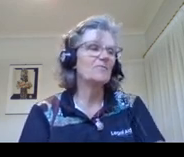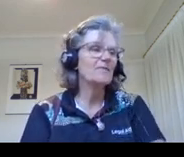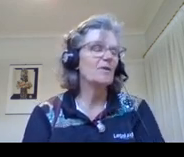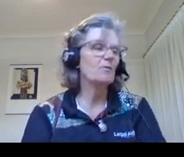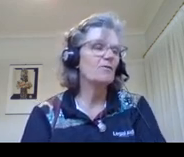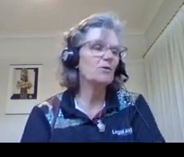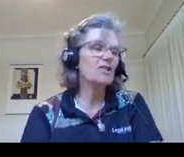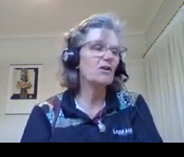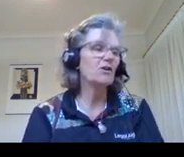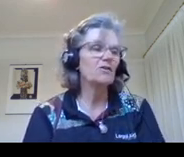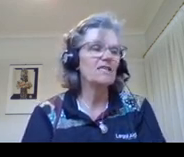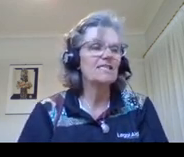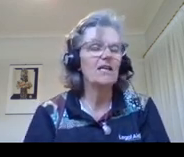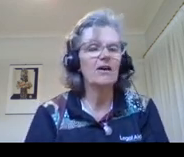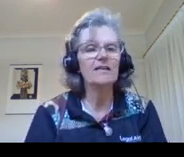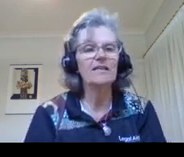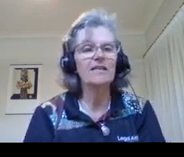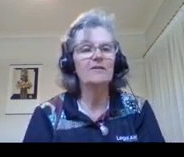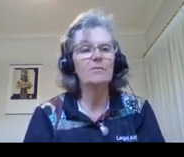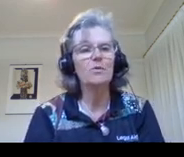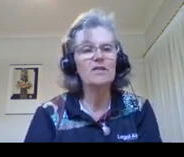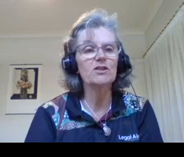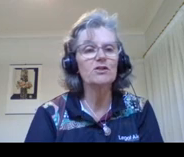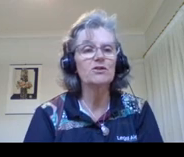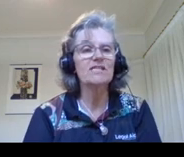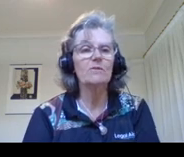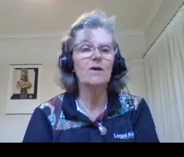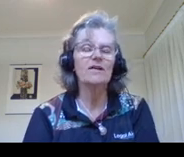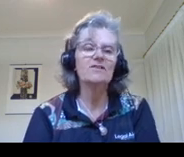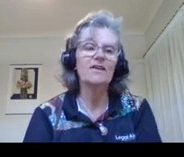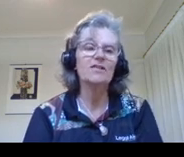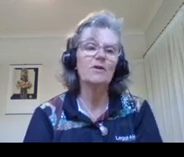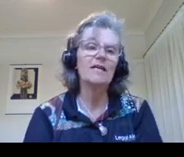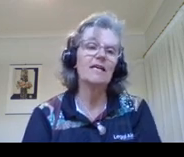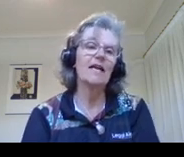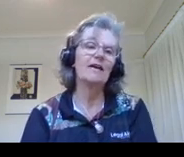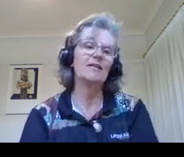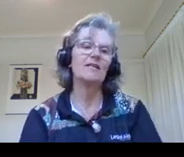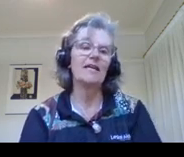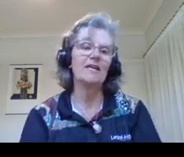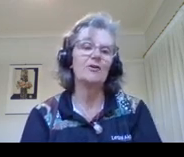but we've also got on this slide Lydia reporting to NSW fair trading how can they help